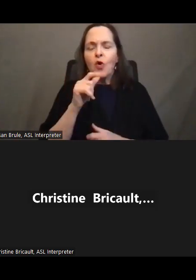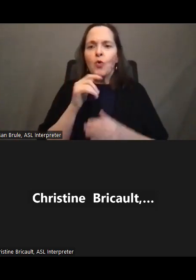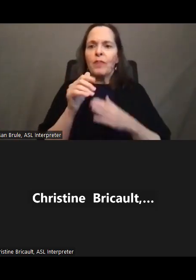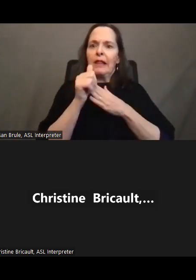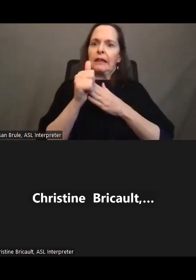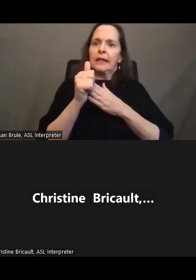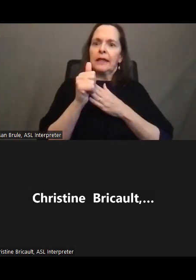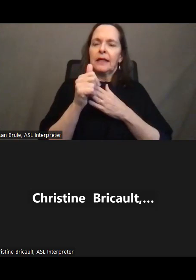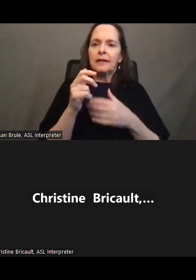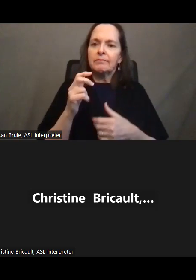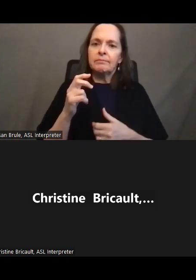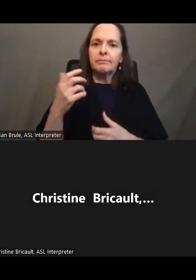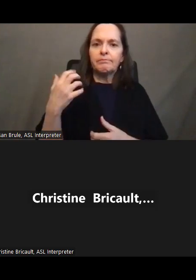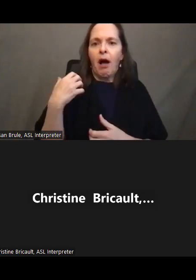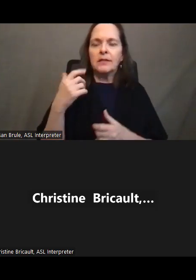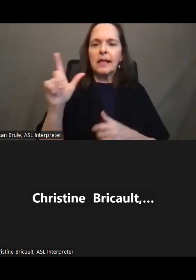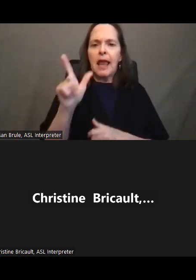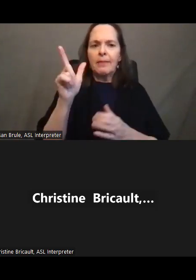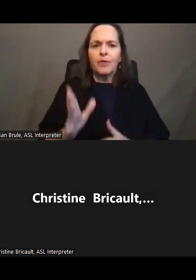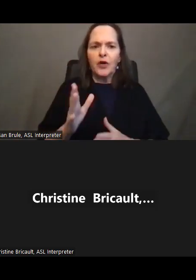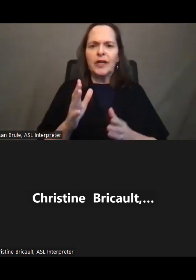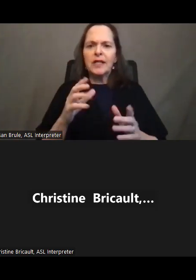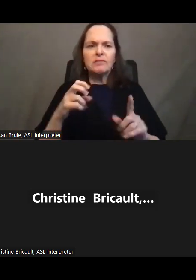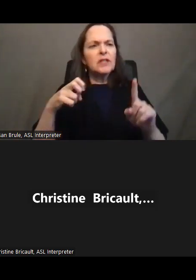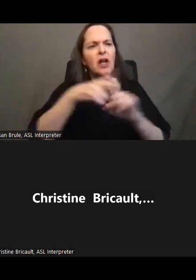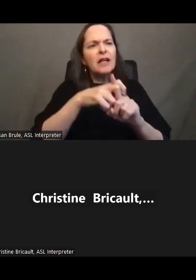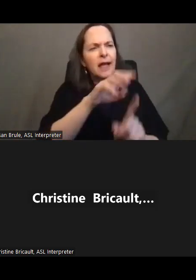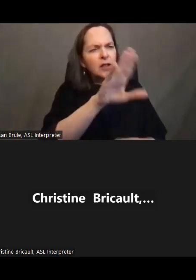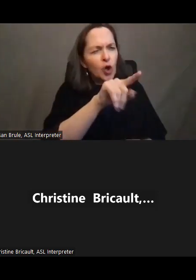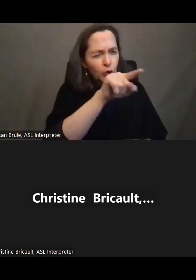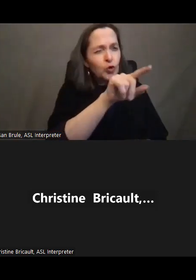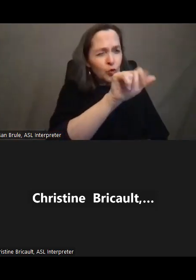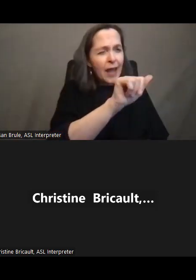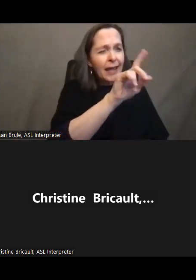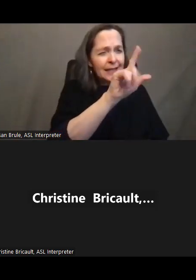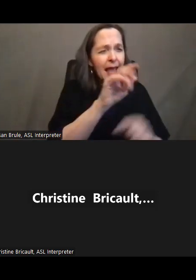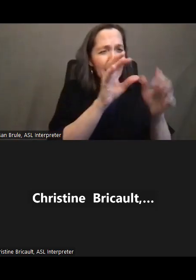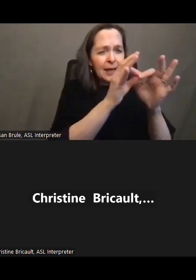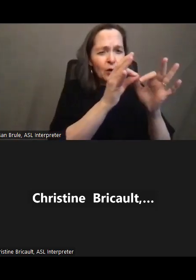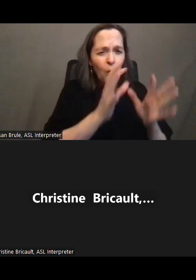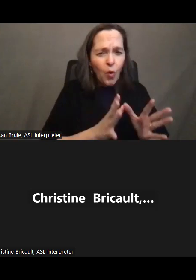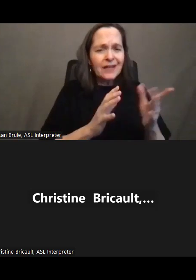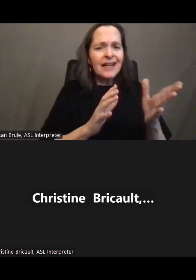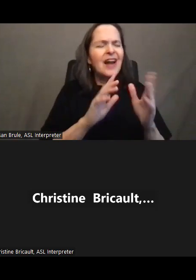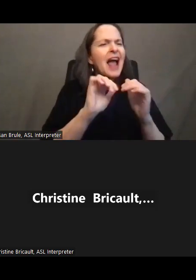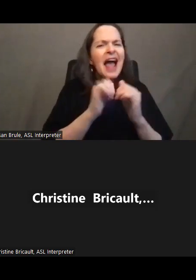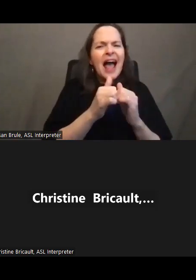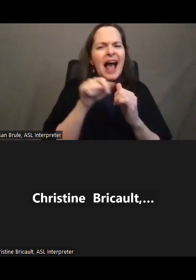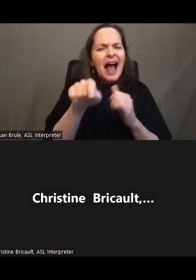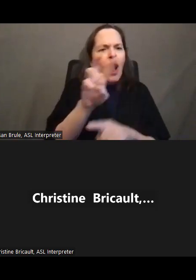what they should consider when building the website, to make sure that it's accessible to people with disabilities. And how should they go about it.